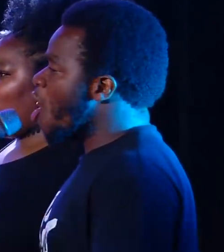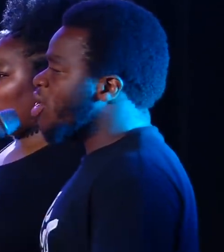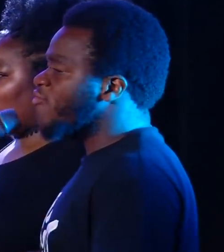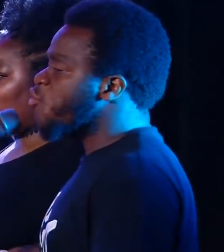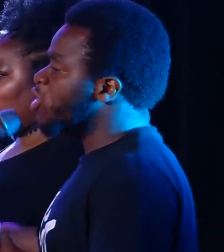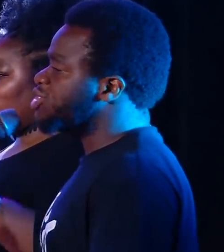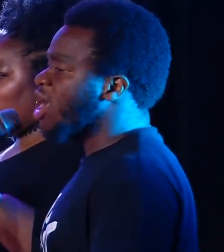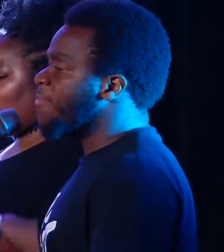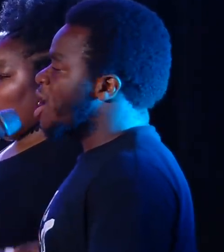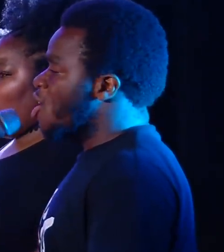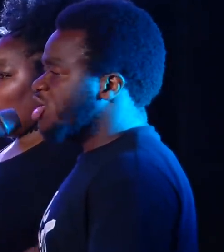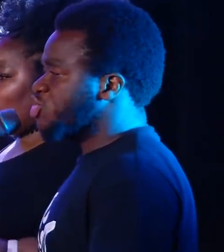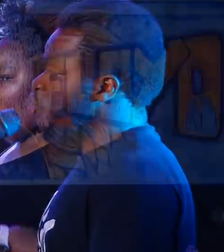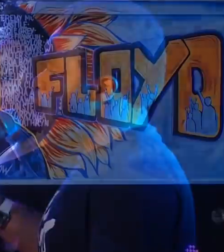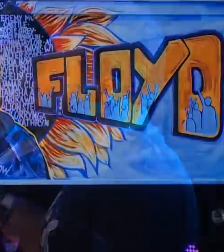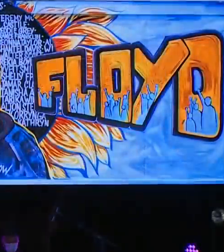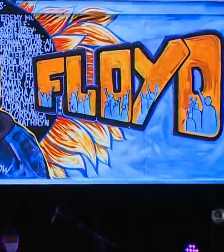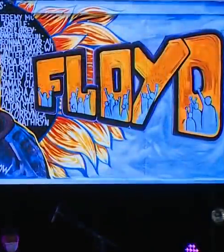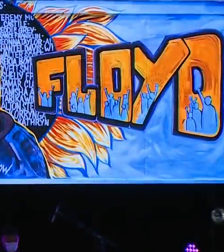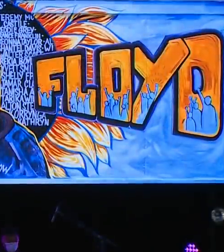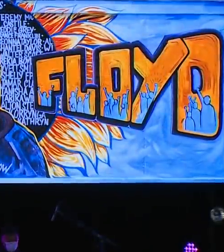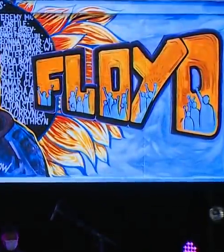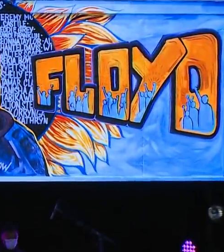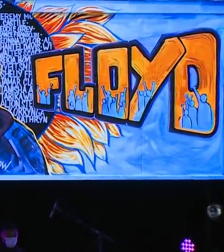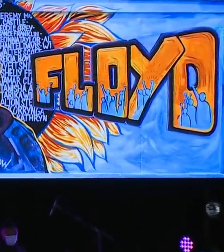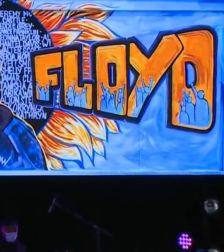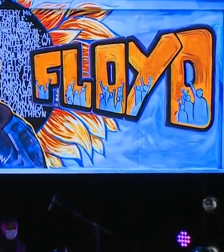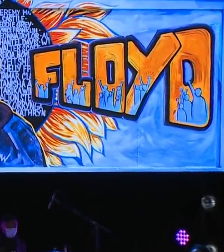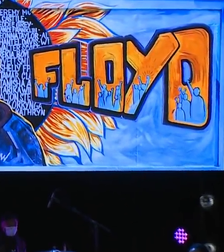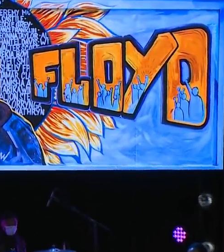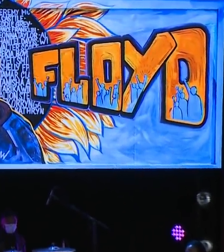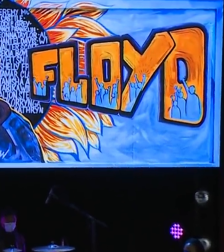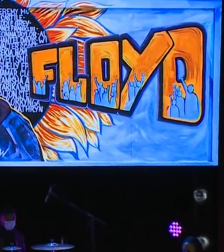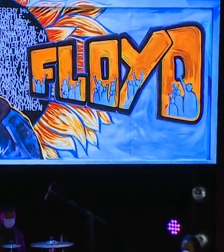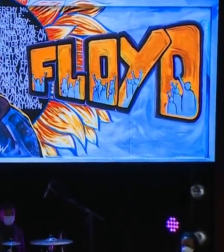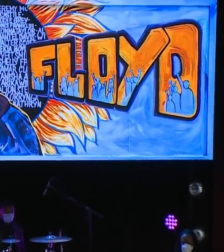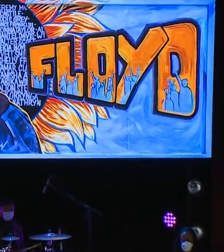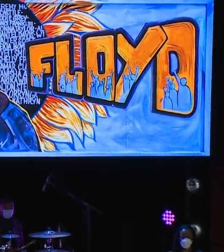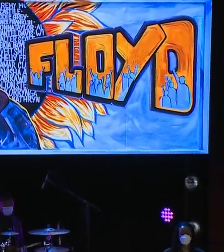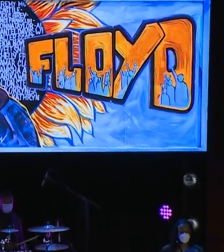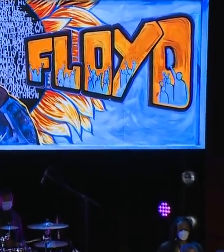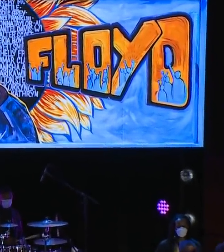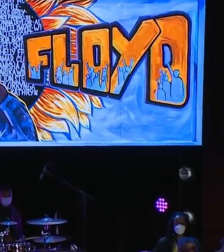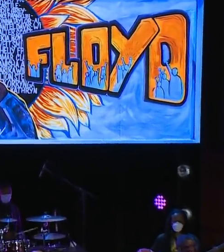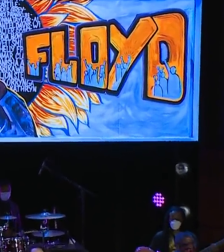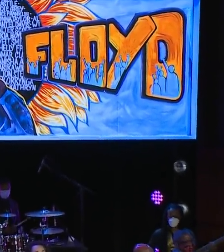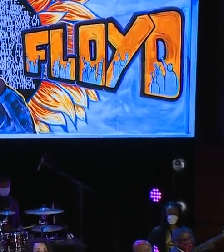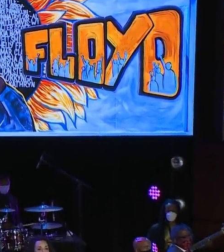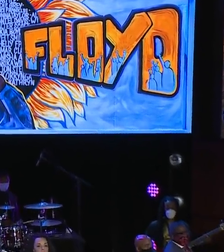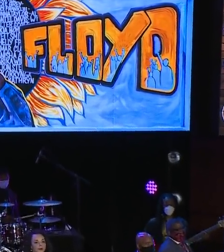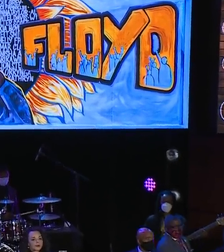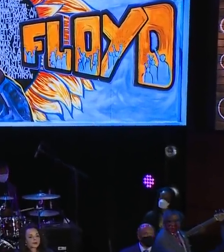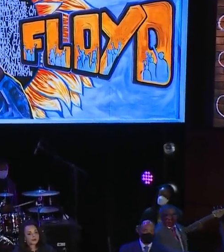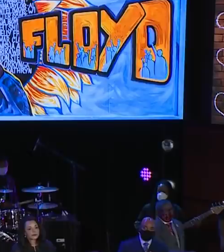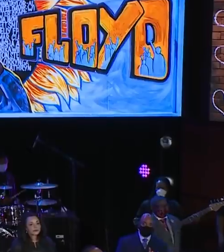COME ON! EVERY PRAISE IS TO OUR GOD. PUT THE HANDS TOGETHER.